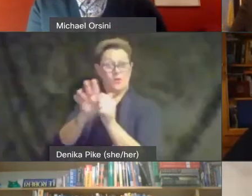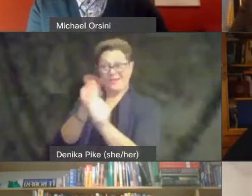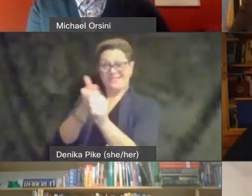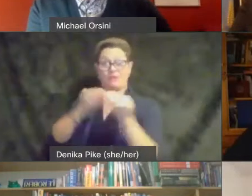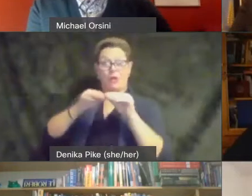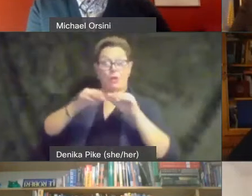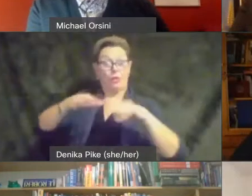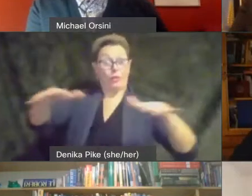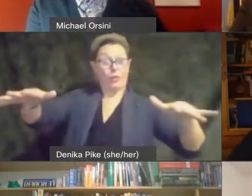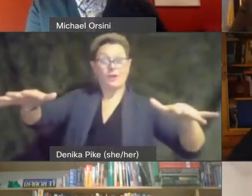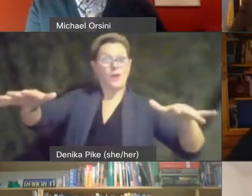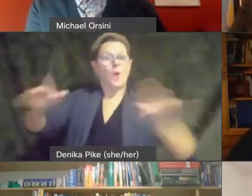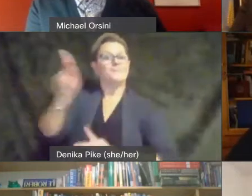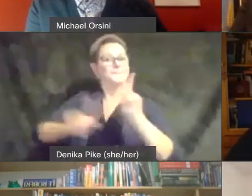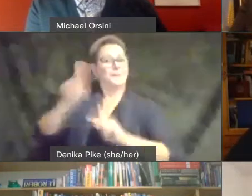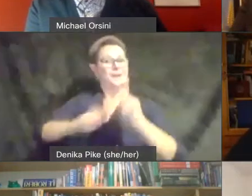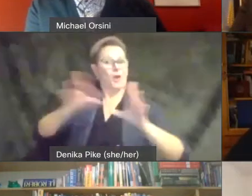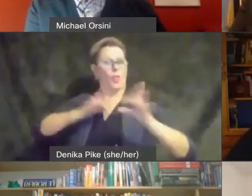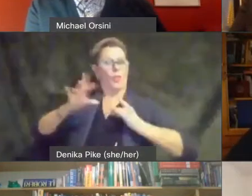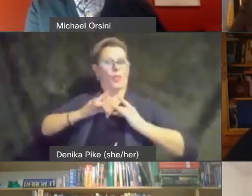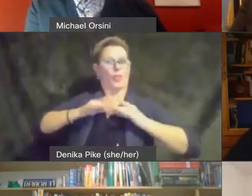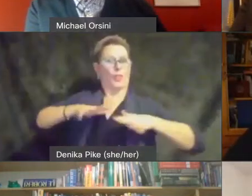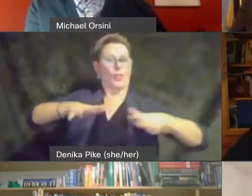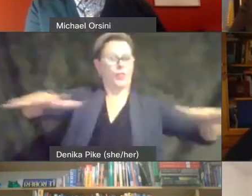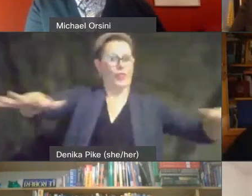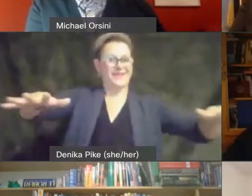Import that virus into areas that historically.